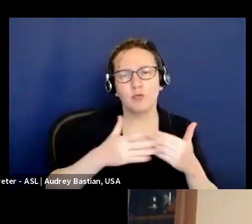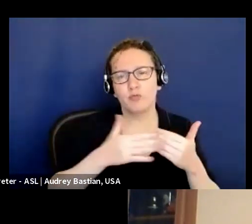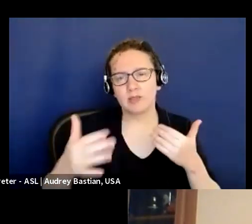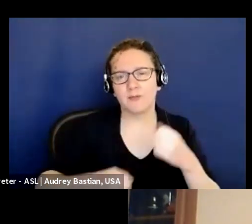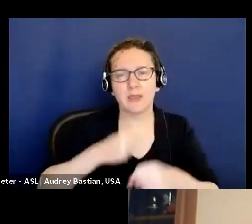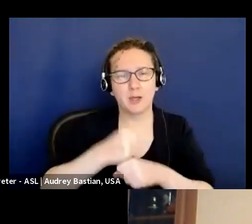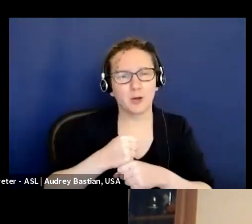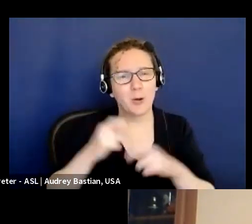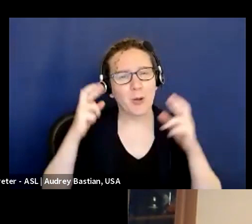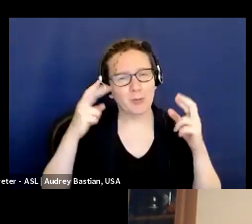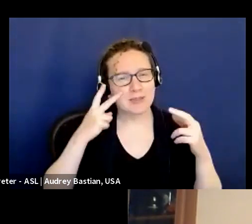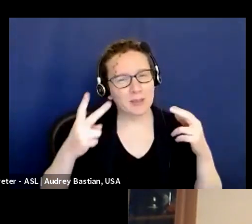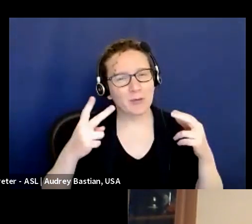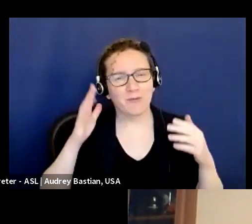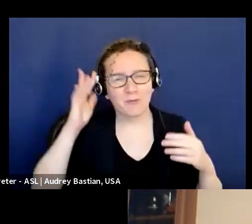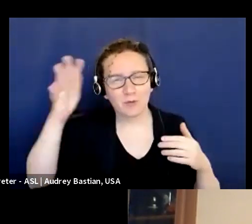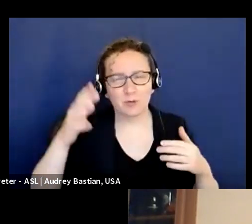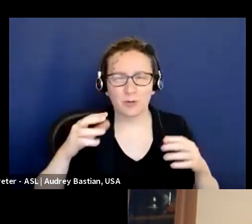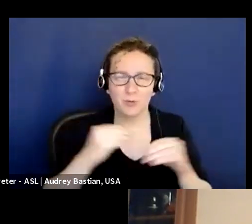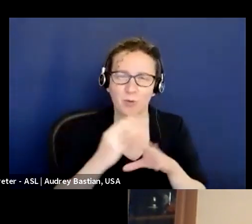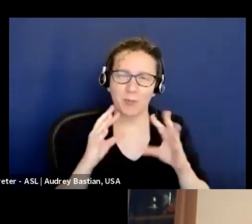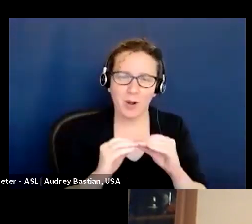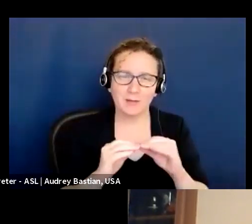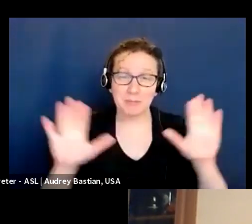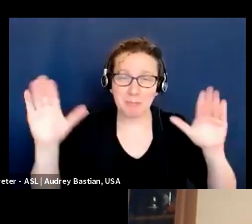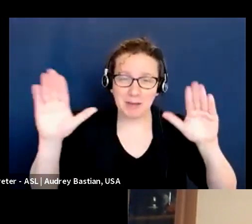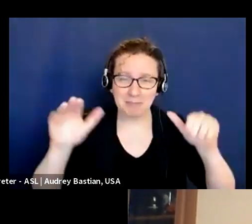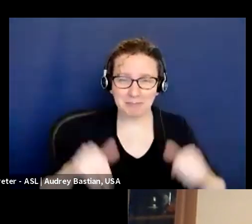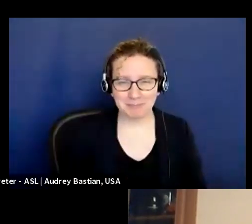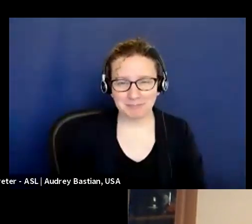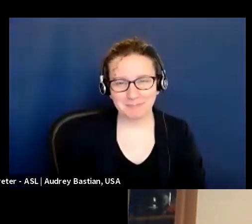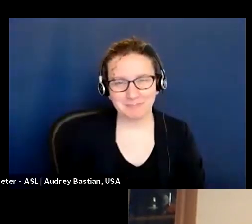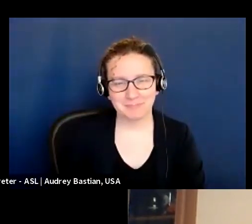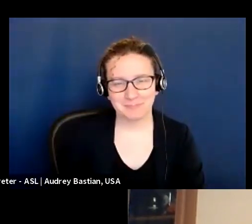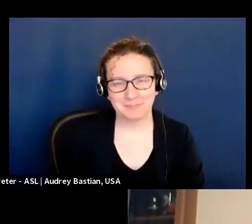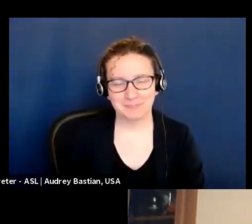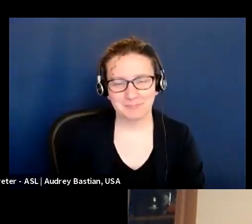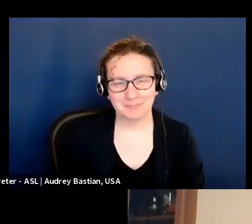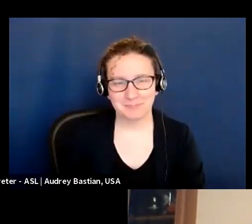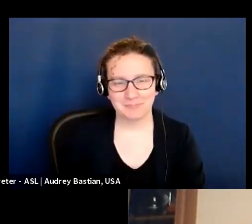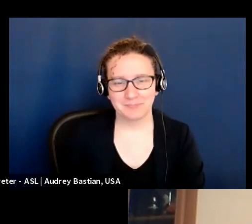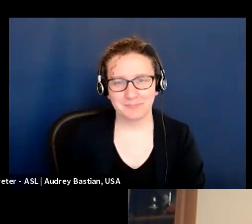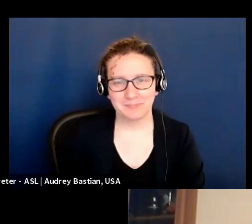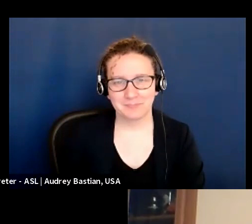to see you at future webinars. Bye.